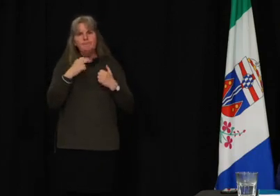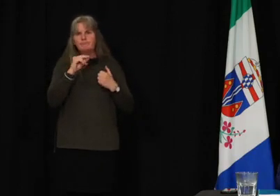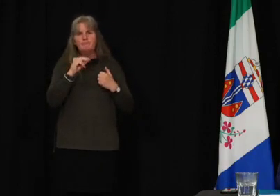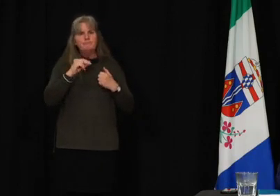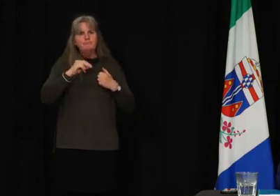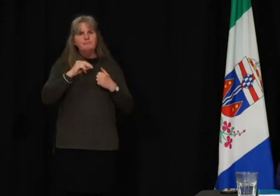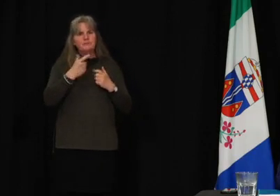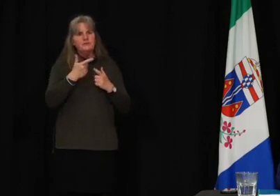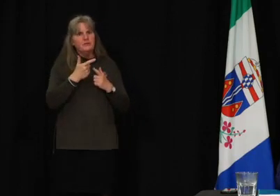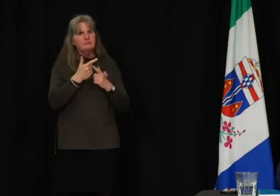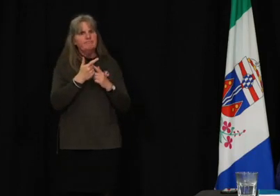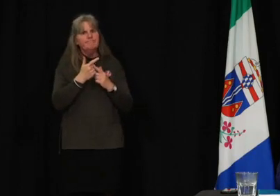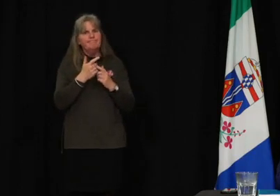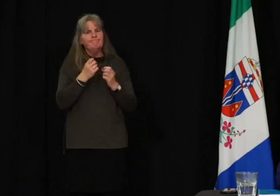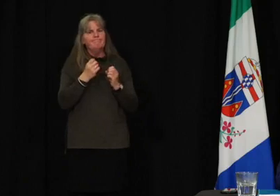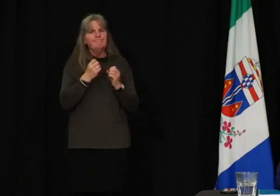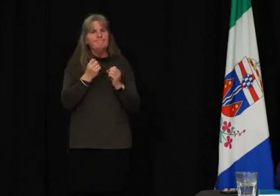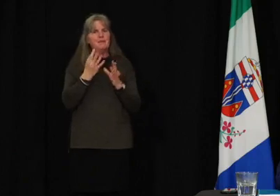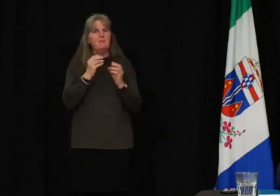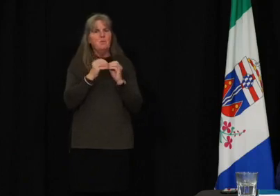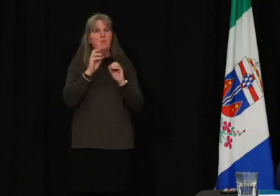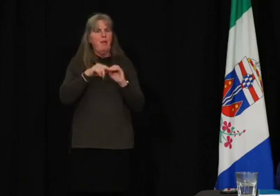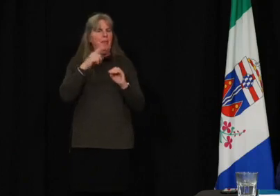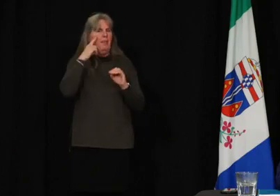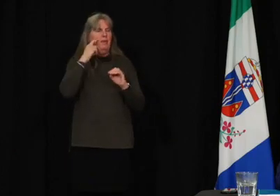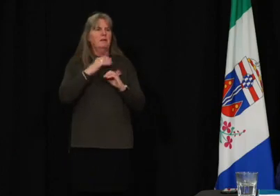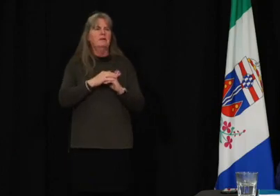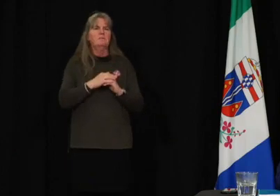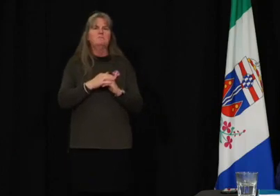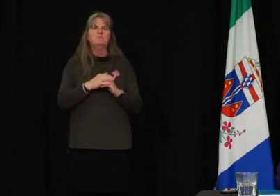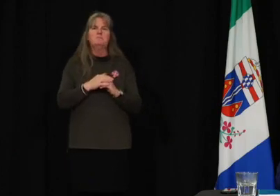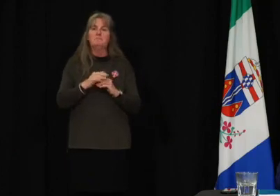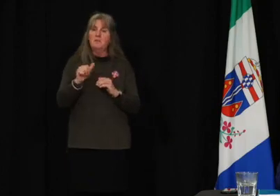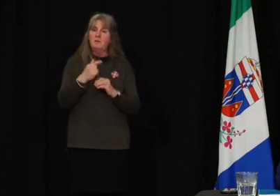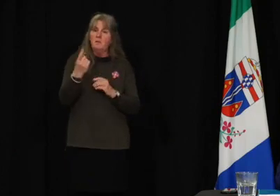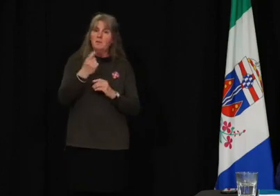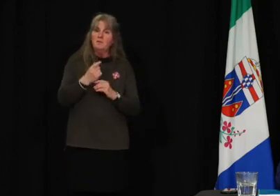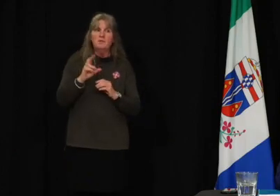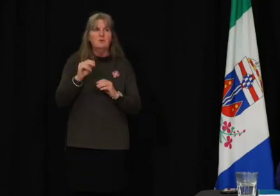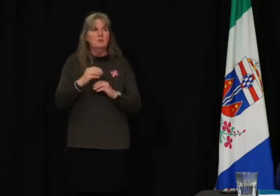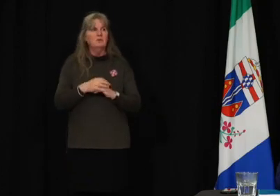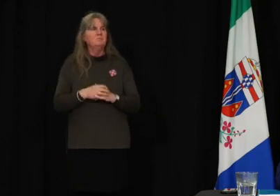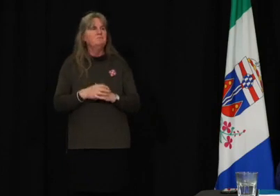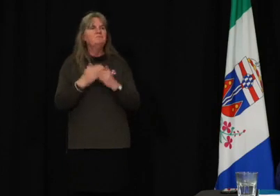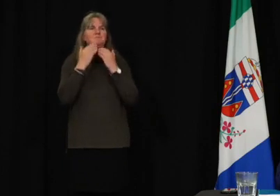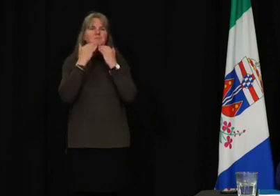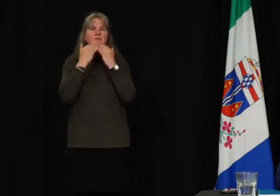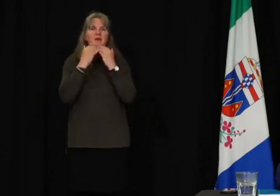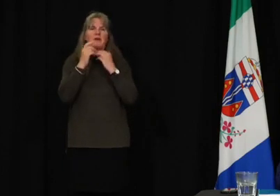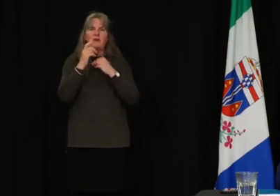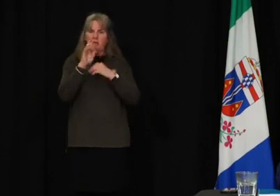[ Speaking French ] Thank you very much for your time today.